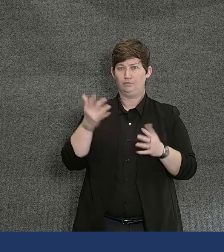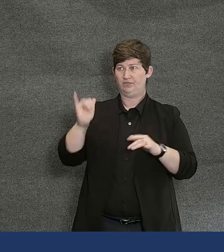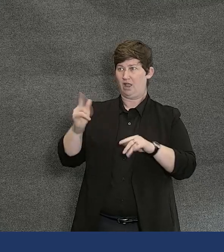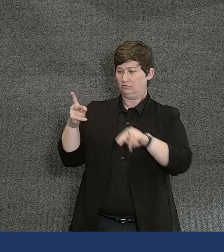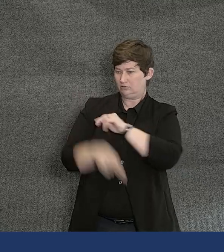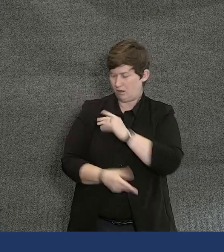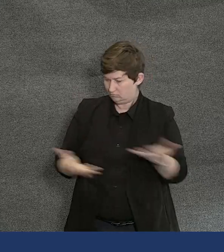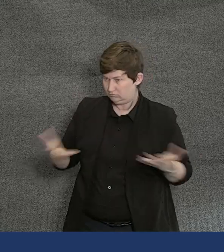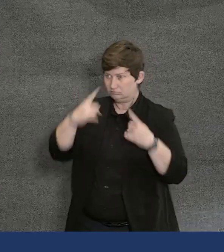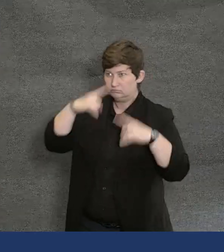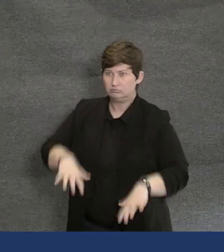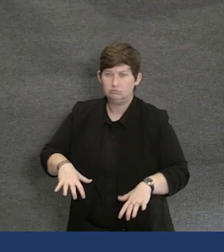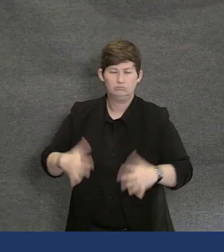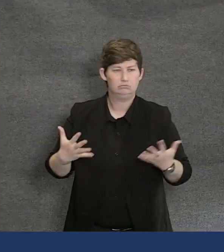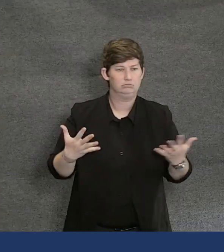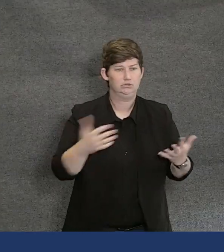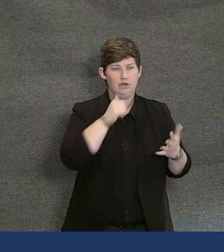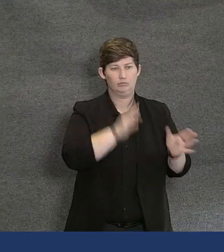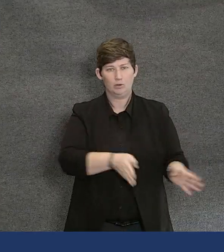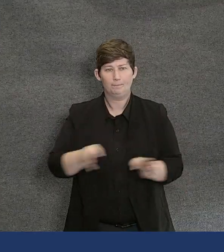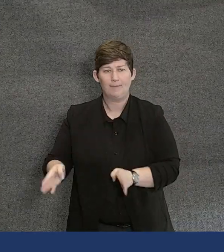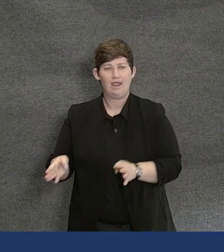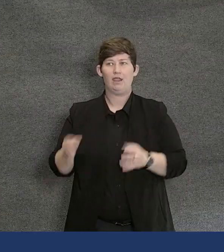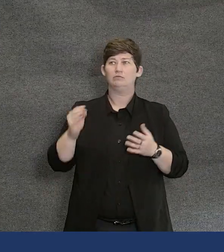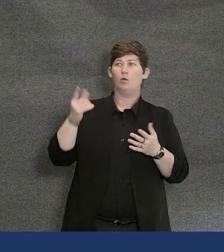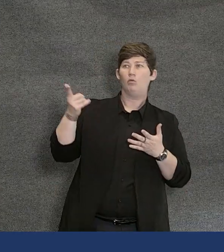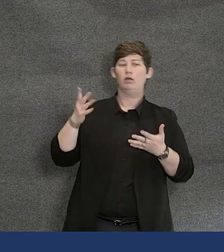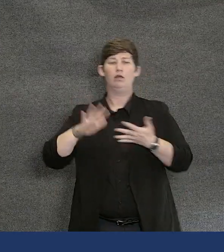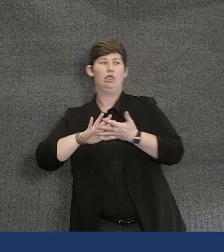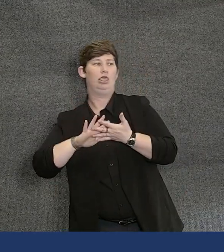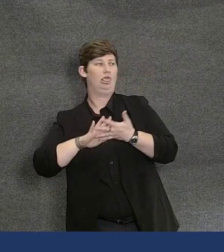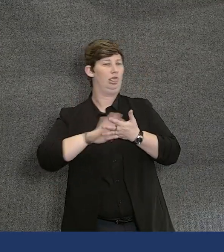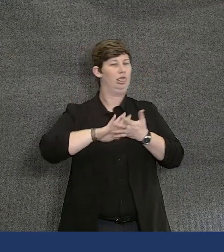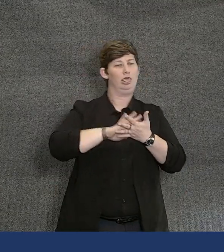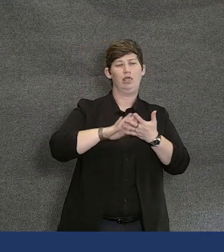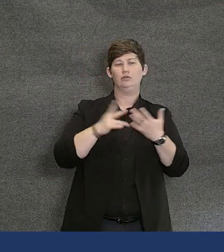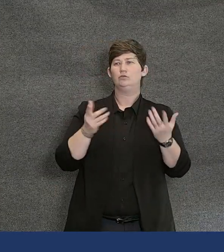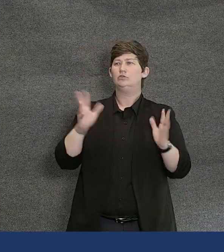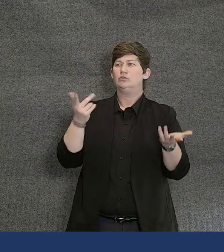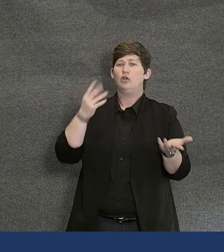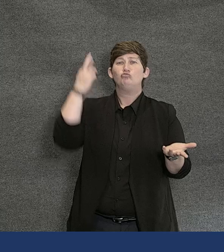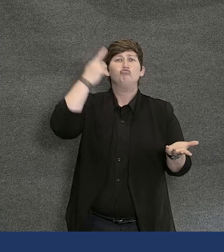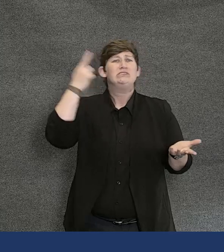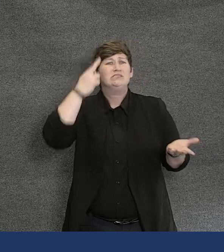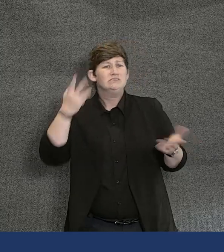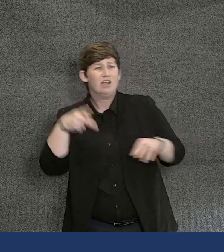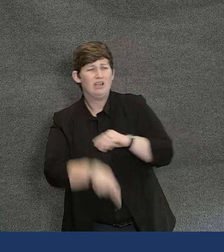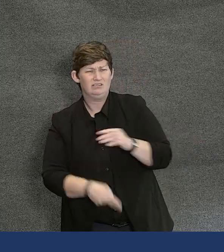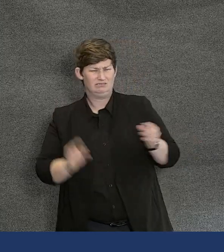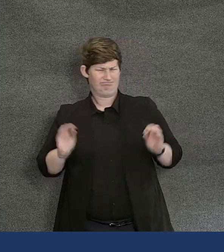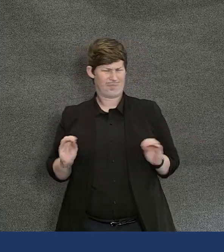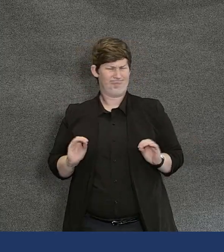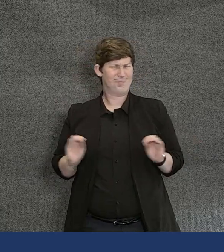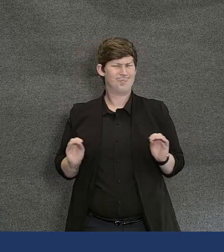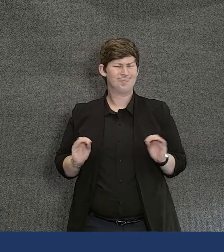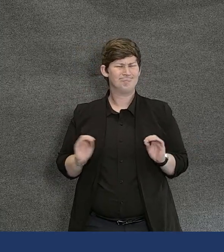They weren't like, OK, we're not going to do this one because we don't think that's good, but we're going to do that one. They're like, we ain't doing none of these. They just cut.